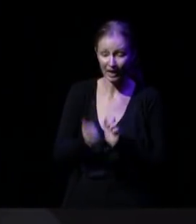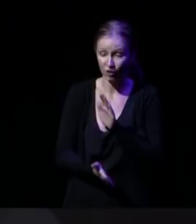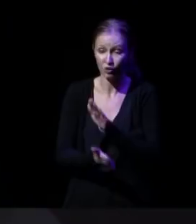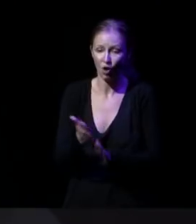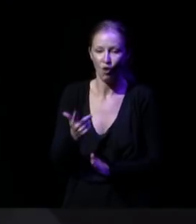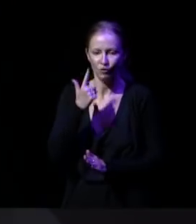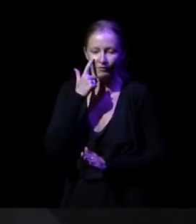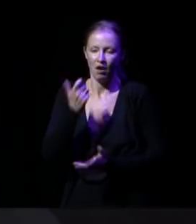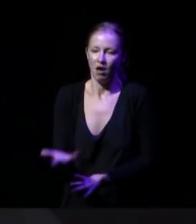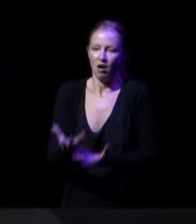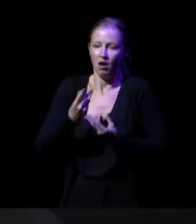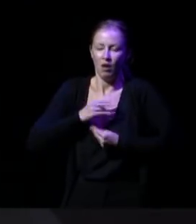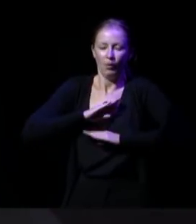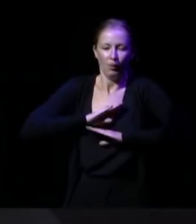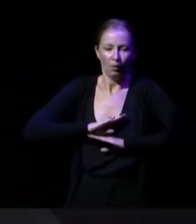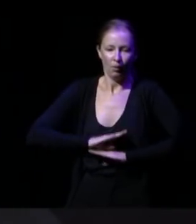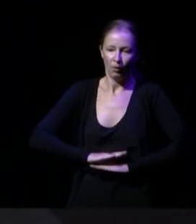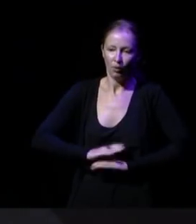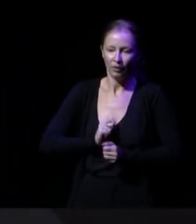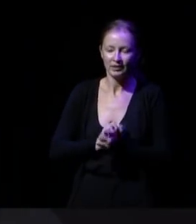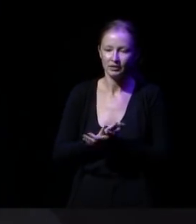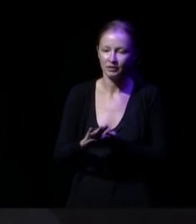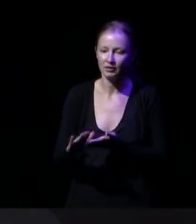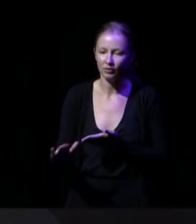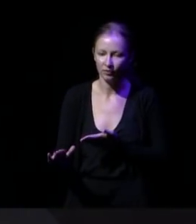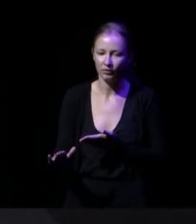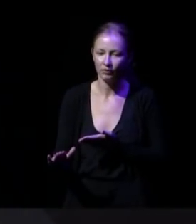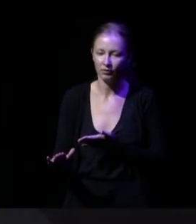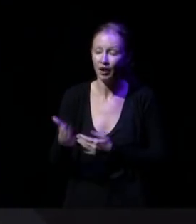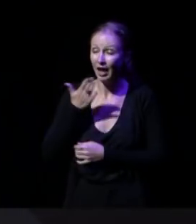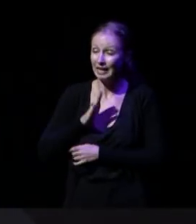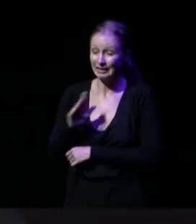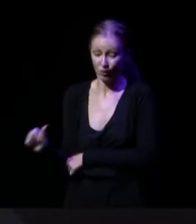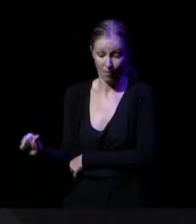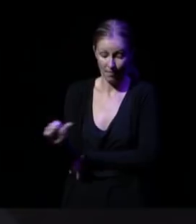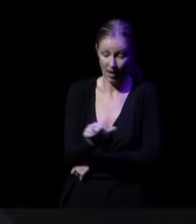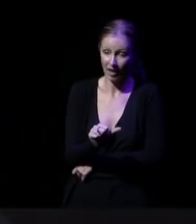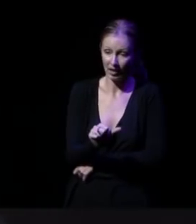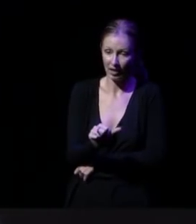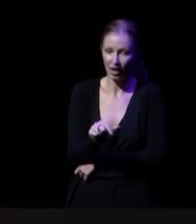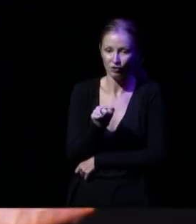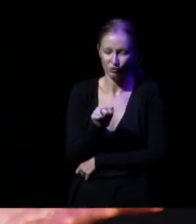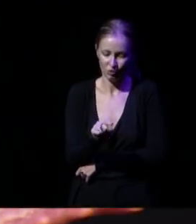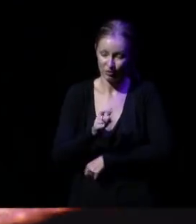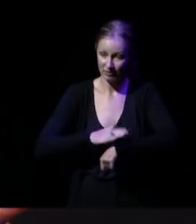I needed to go back to the original moments, you know, that I talked about.